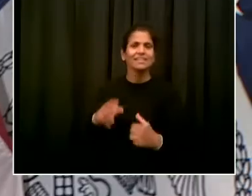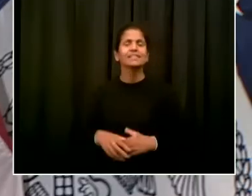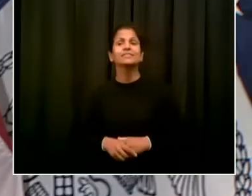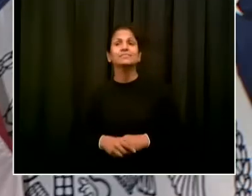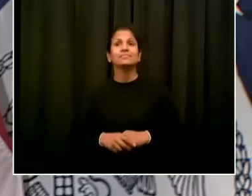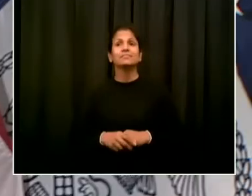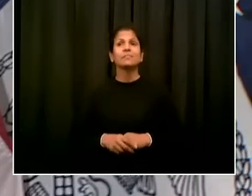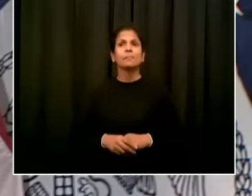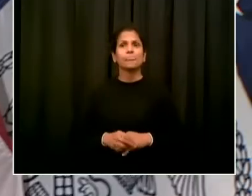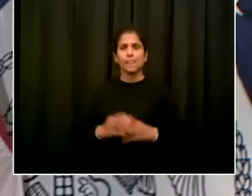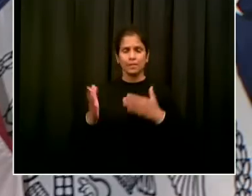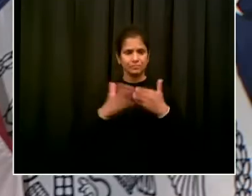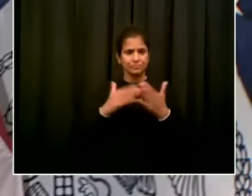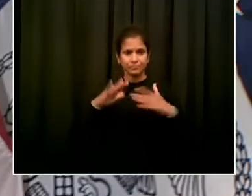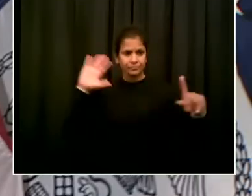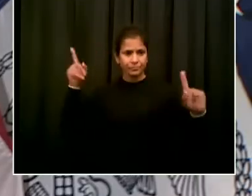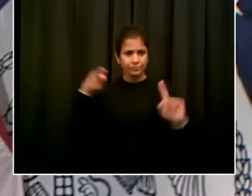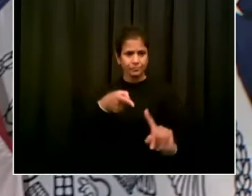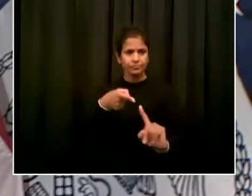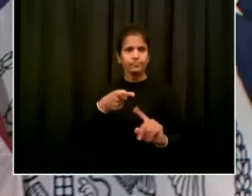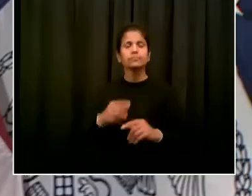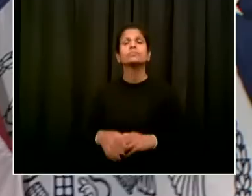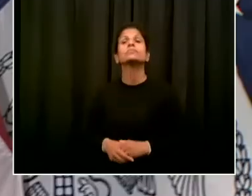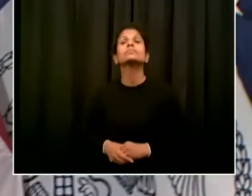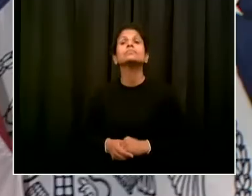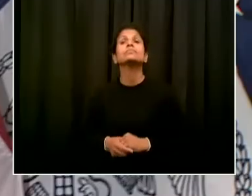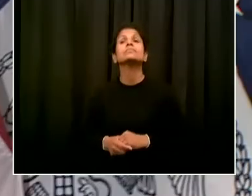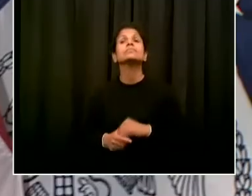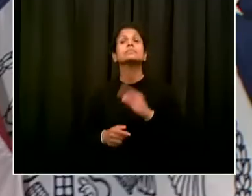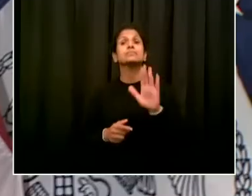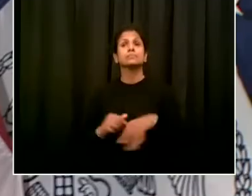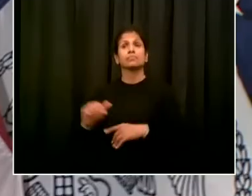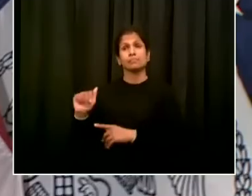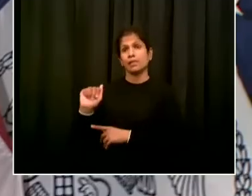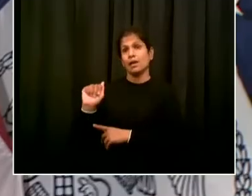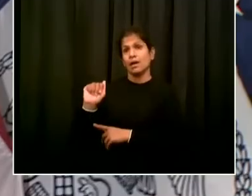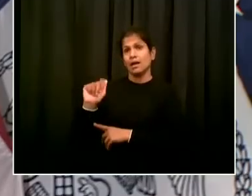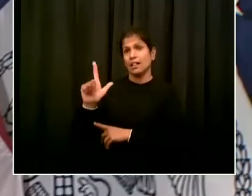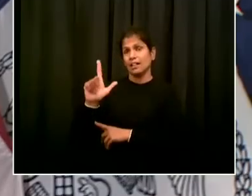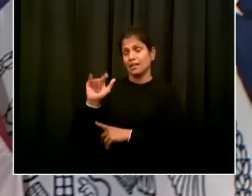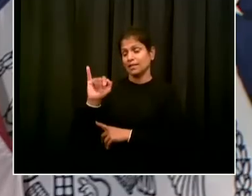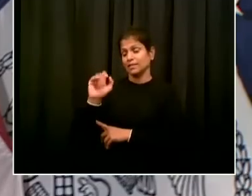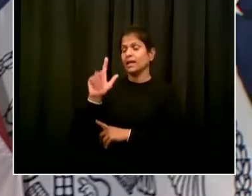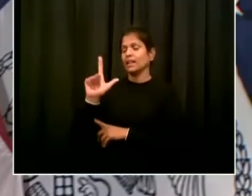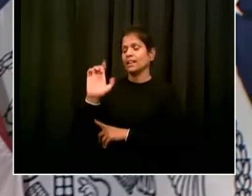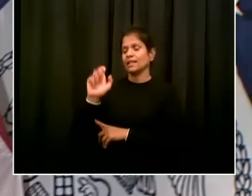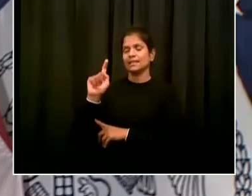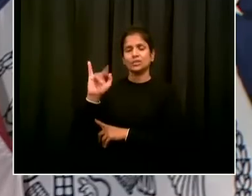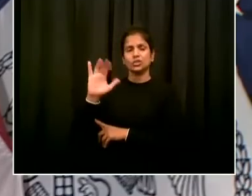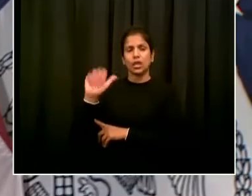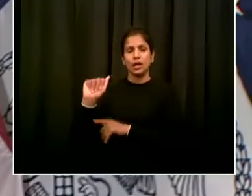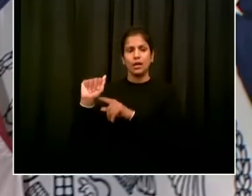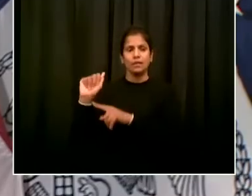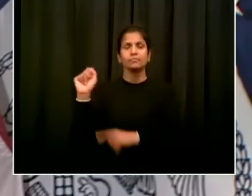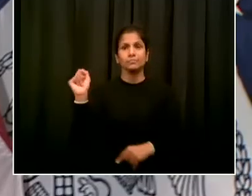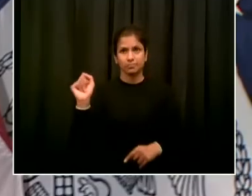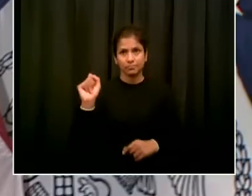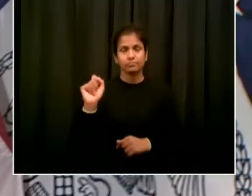WALL, WHEN NEIL DIAMOND COMES IN AND EVERYONE GOES TO THE BATHROOM. EARLIER THIS MONTH, THE STATE